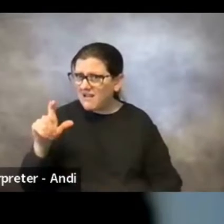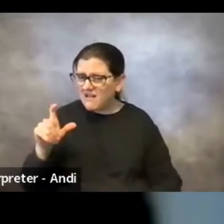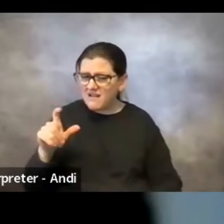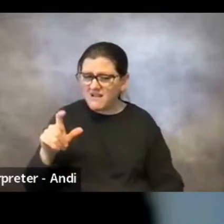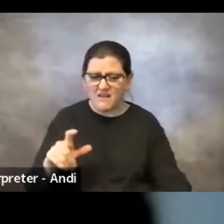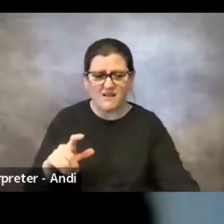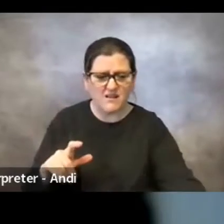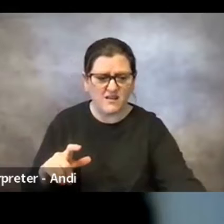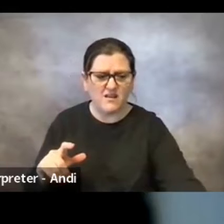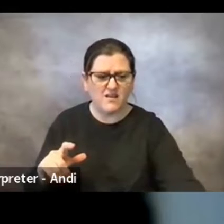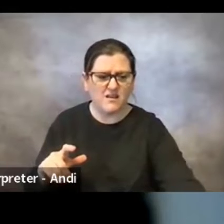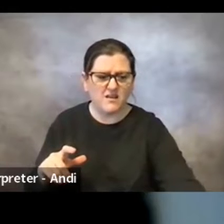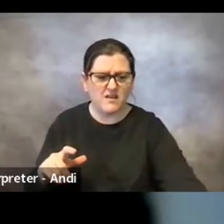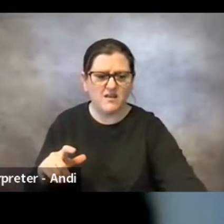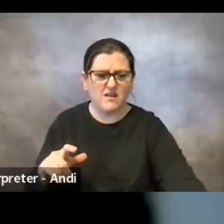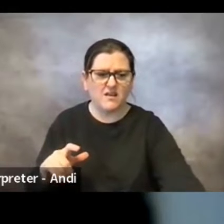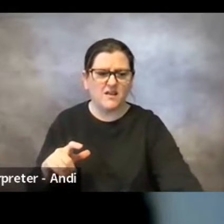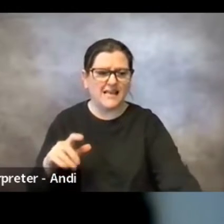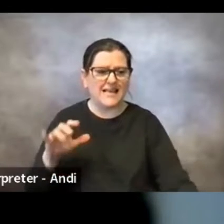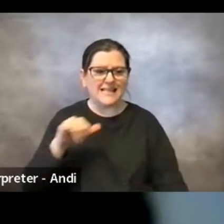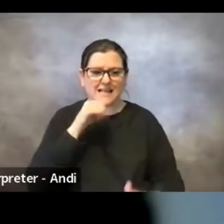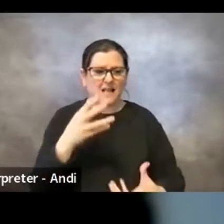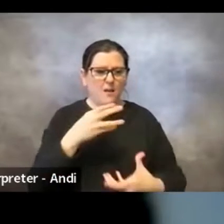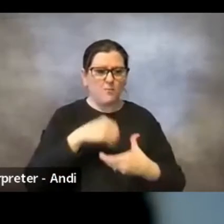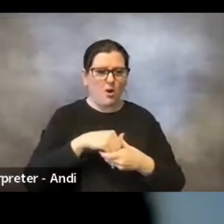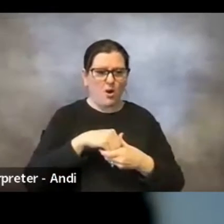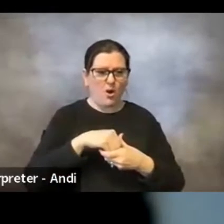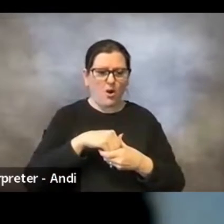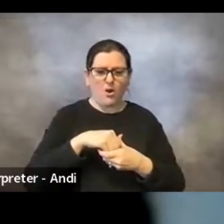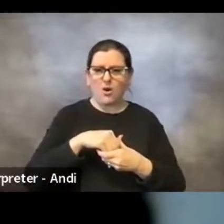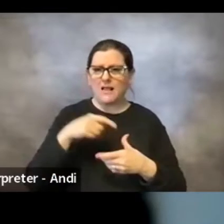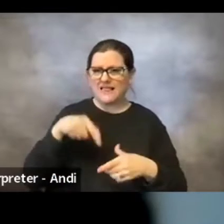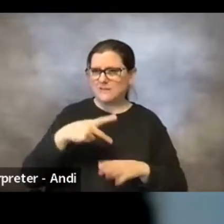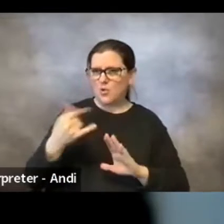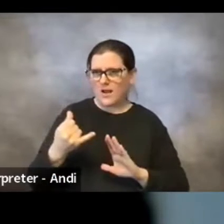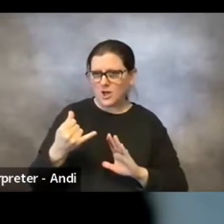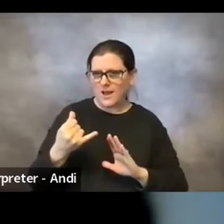Traci Barney: Um, that's not part of this project. But we are